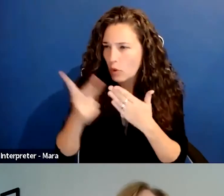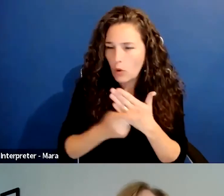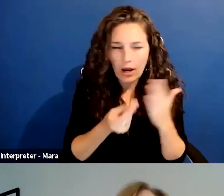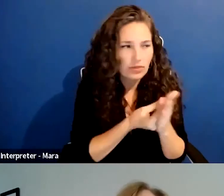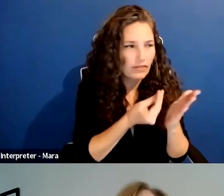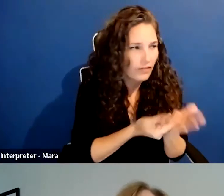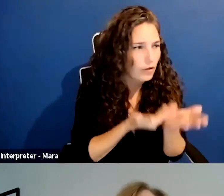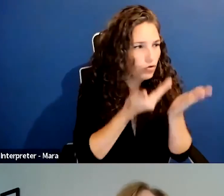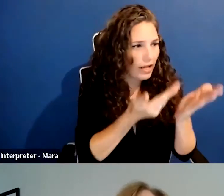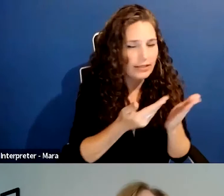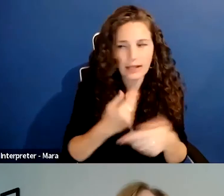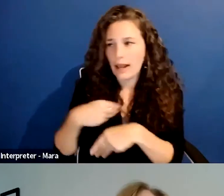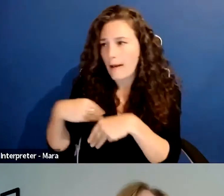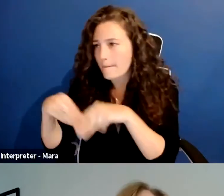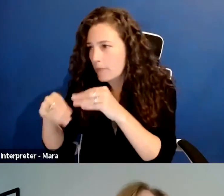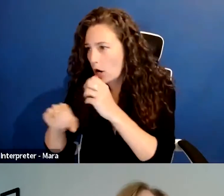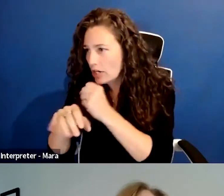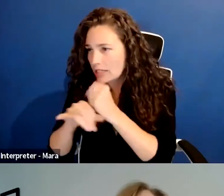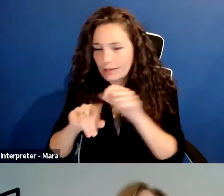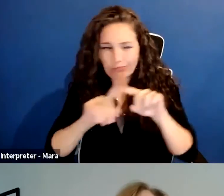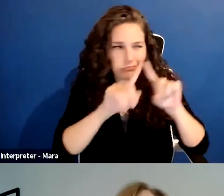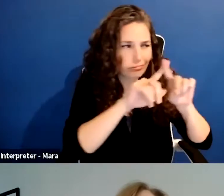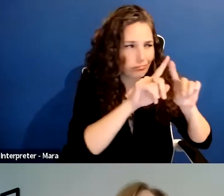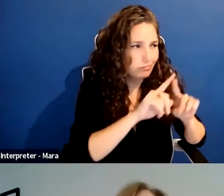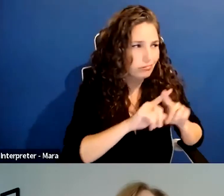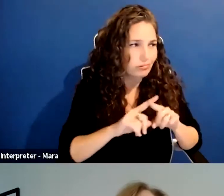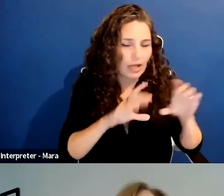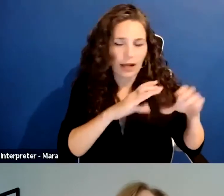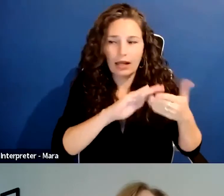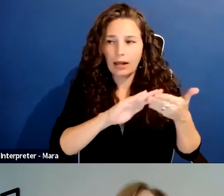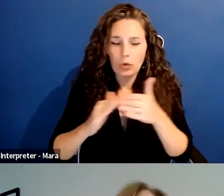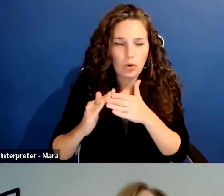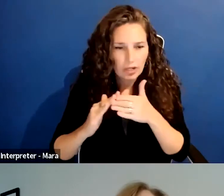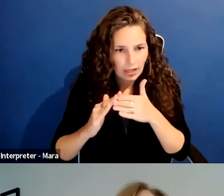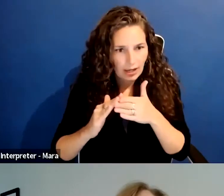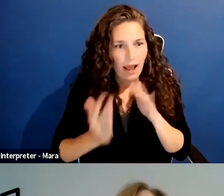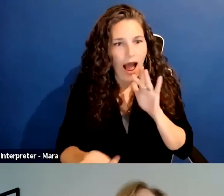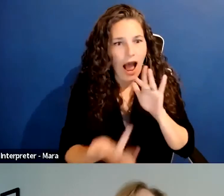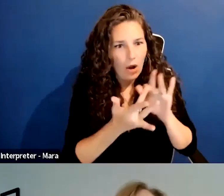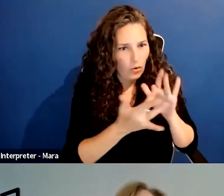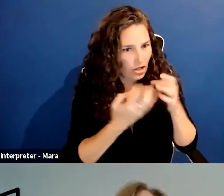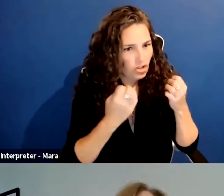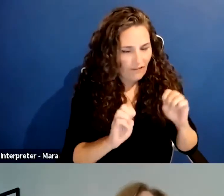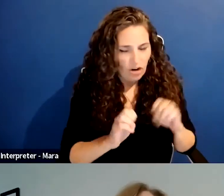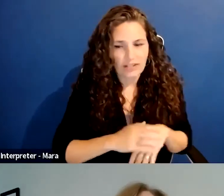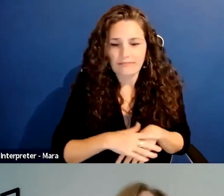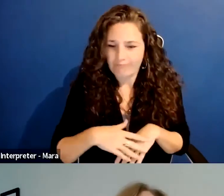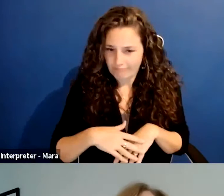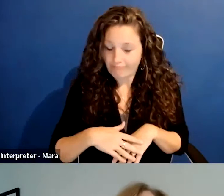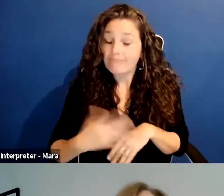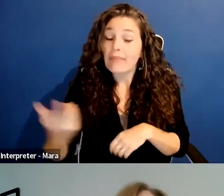marketing, and community outreach efforts. Joining Cyd for this presentation